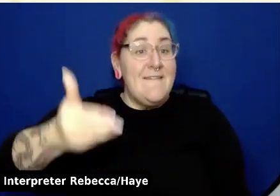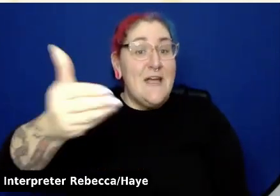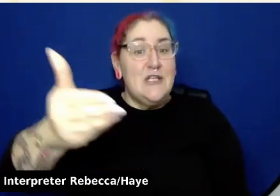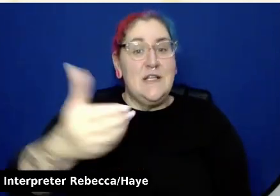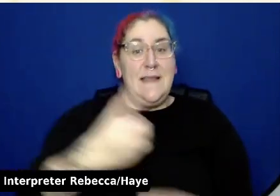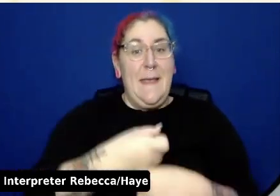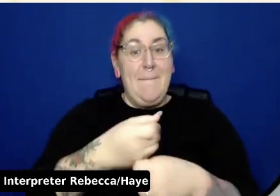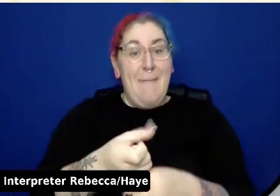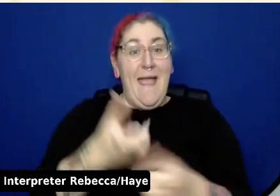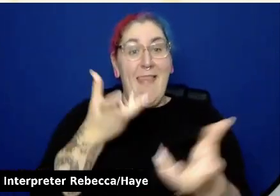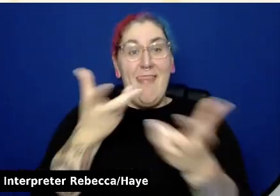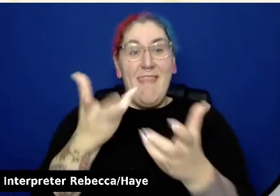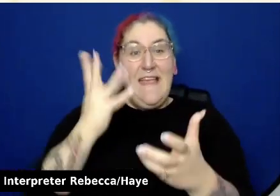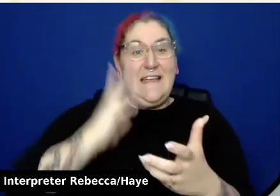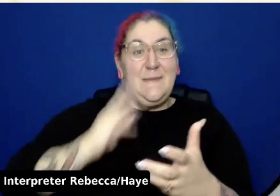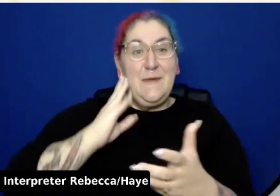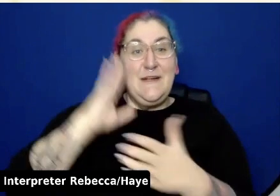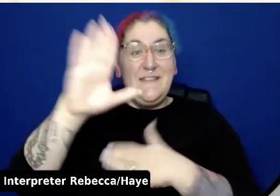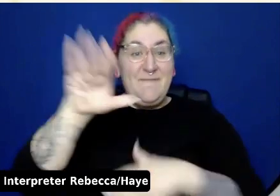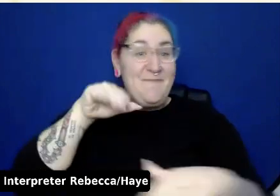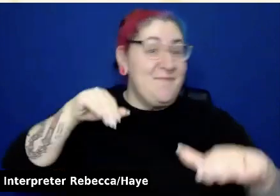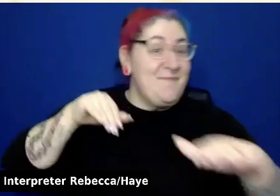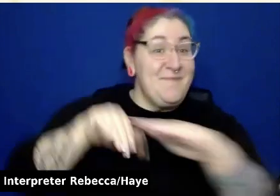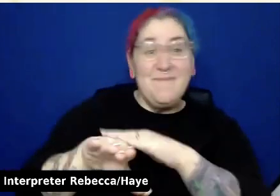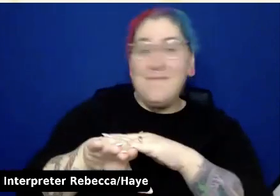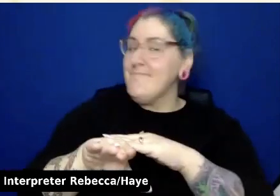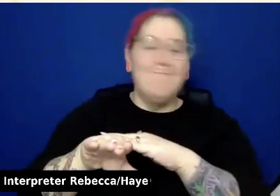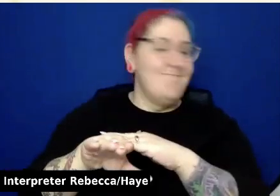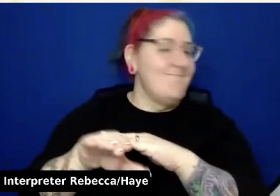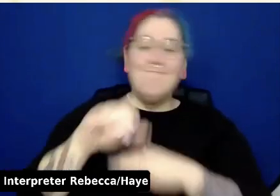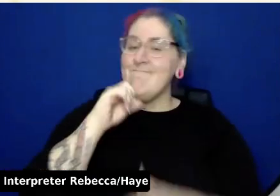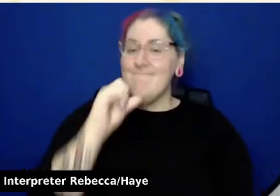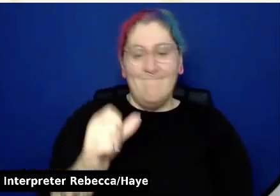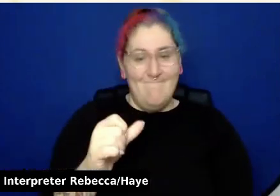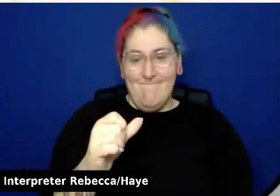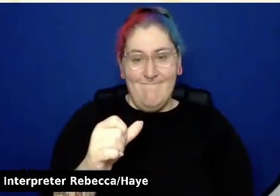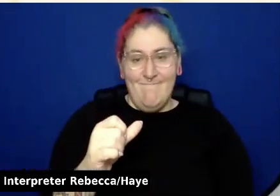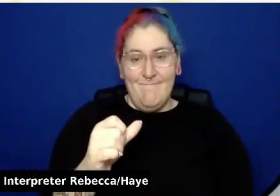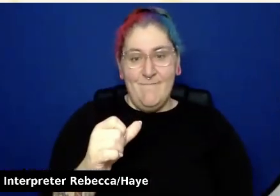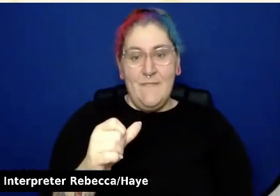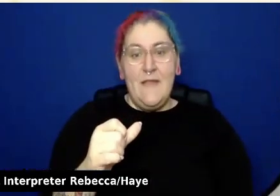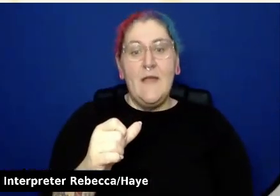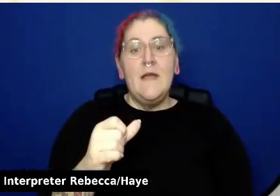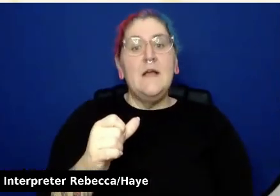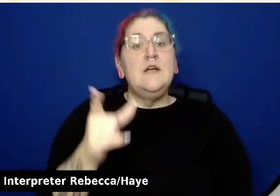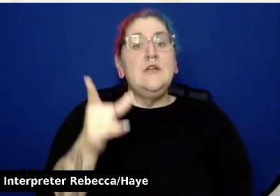In short, ARIA serves no purpose here because the label element itself was sufficient to provide an accessible name.